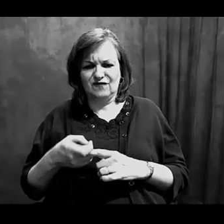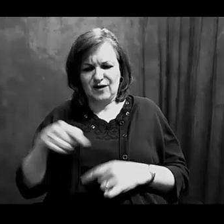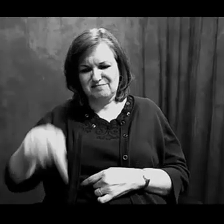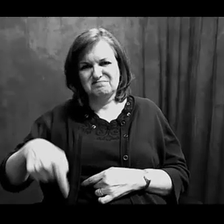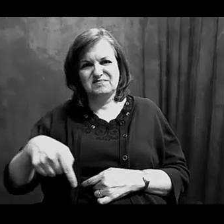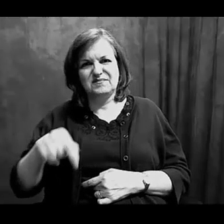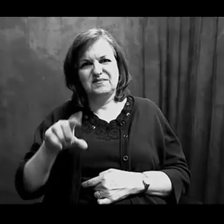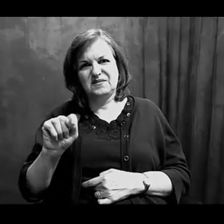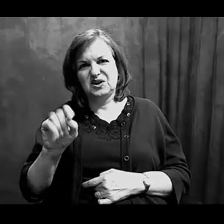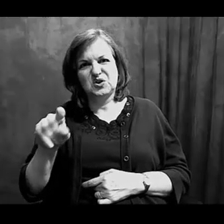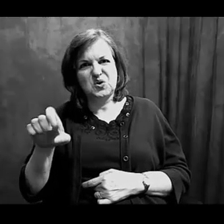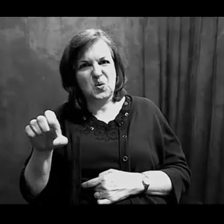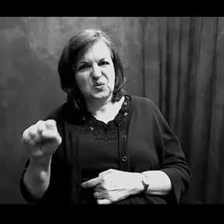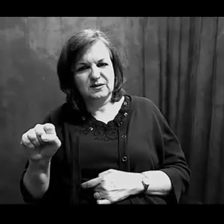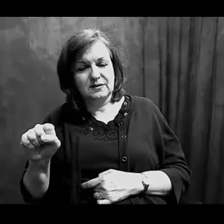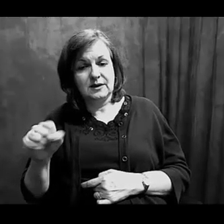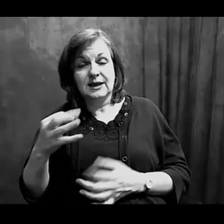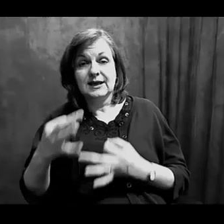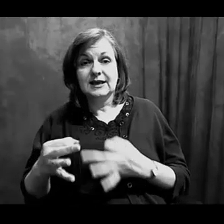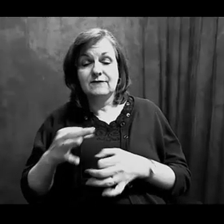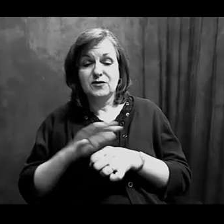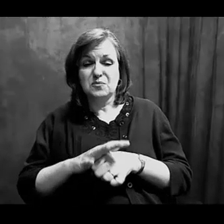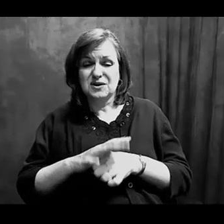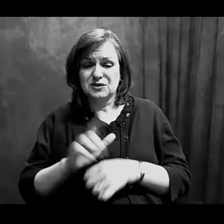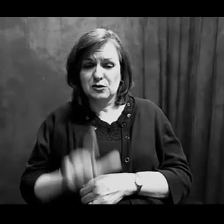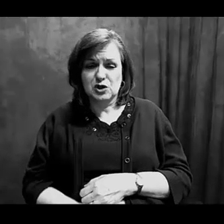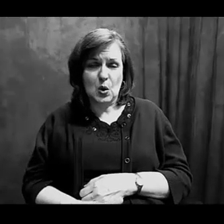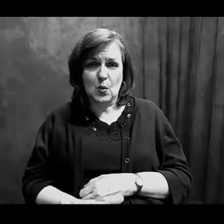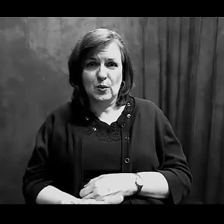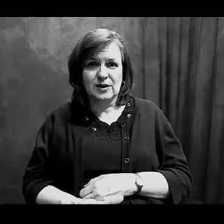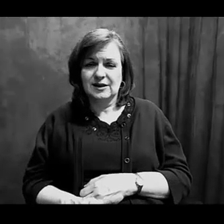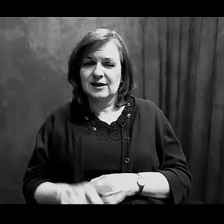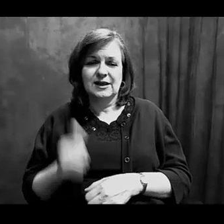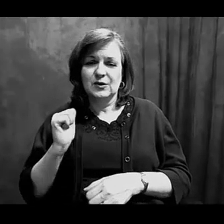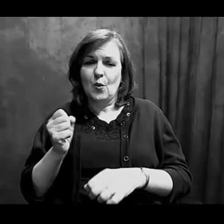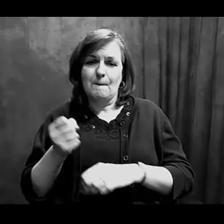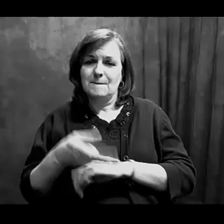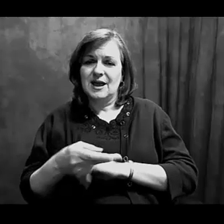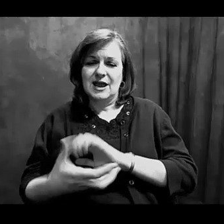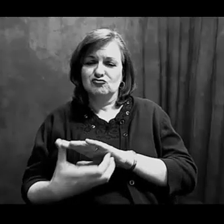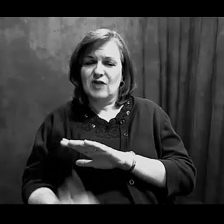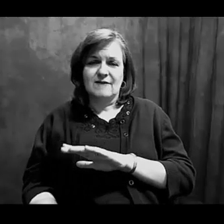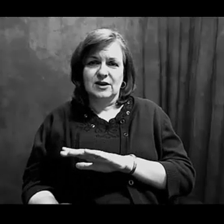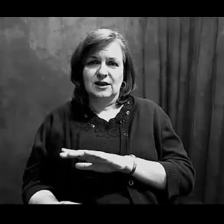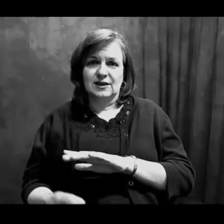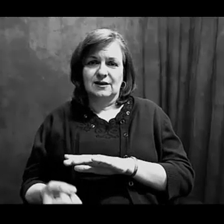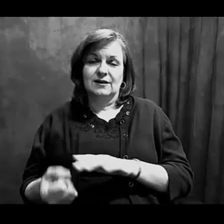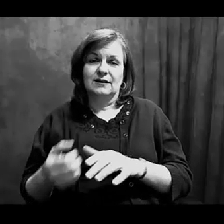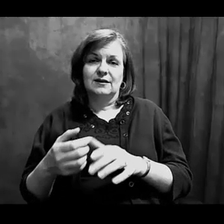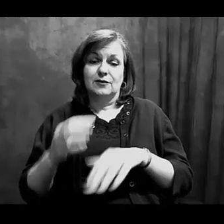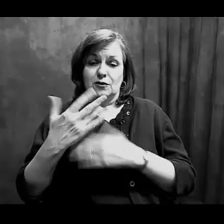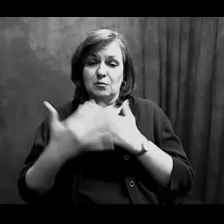is blood pressure is low you're never going to fight against gravity to get it back to your heart so we're depended on both muscle